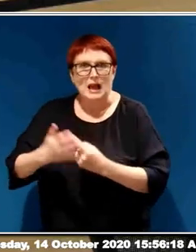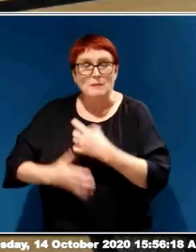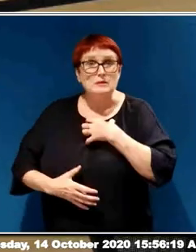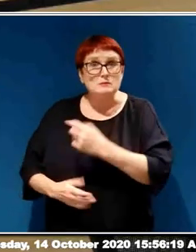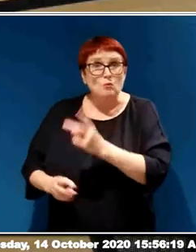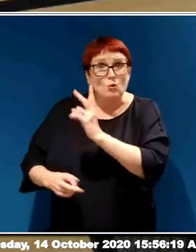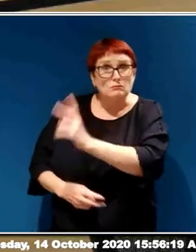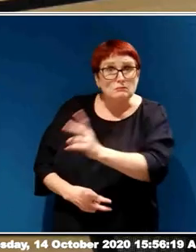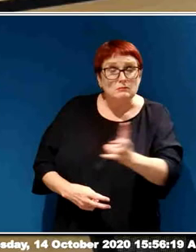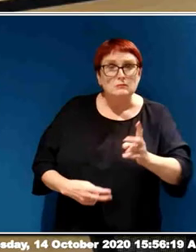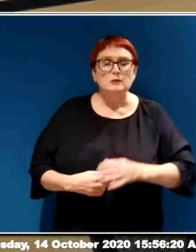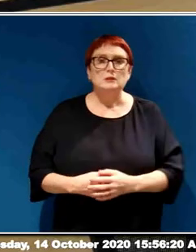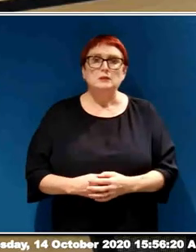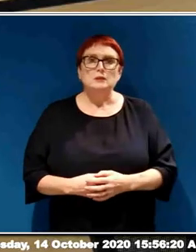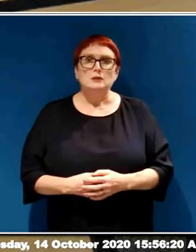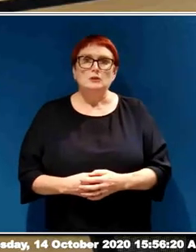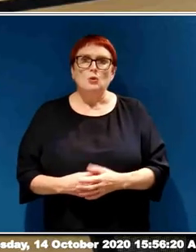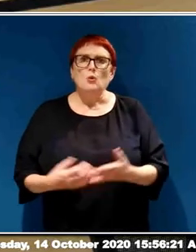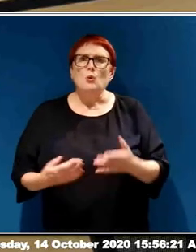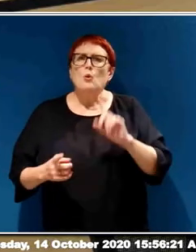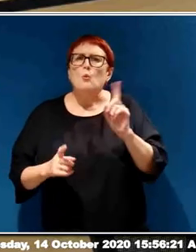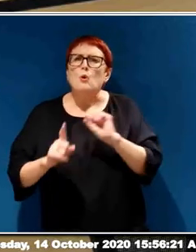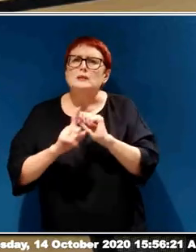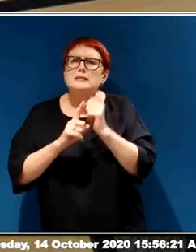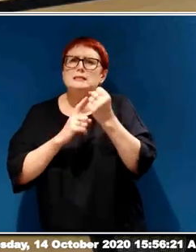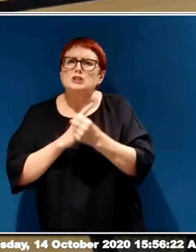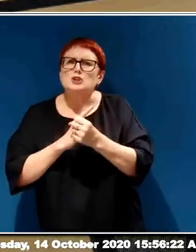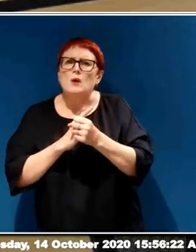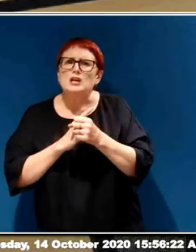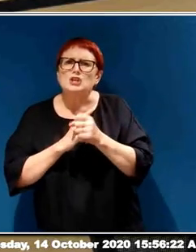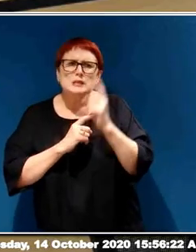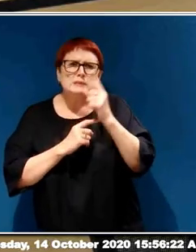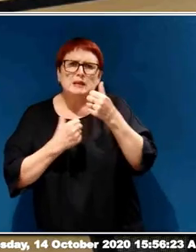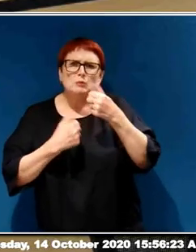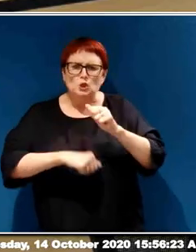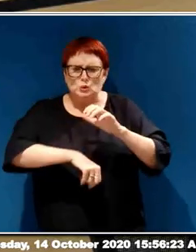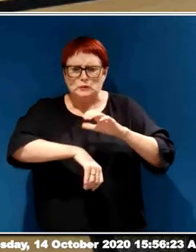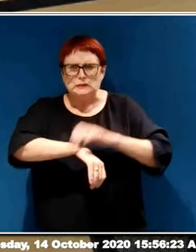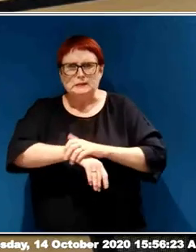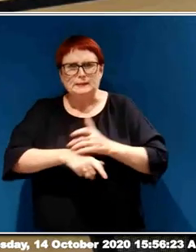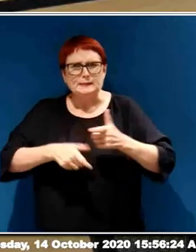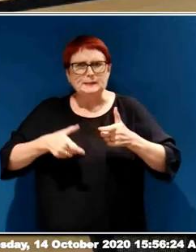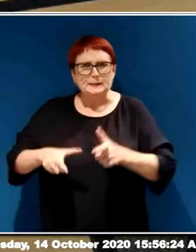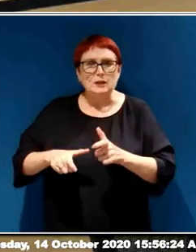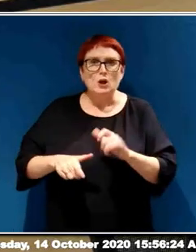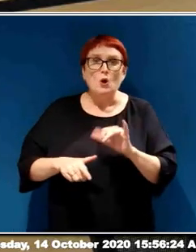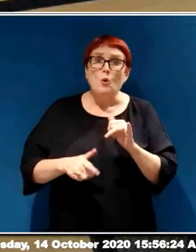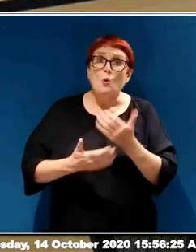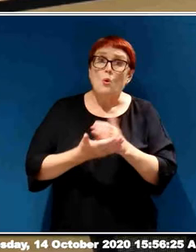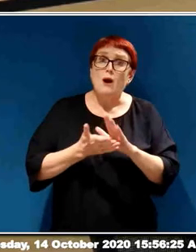practices are used, or the effects of these practices on Australian students.